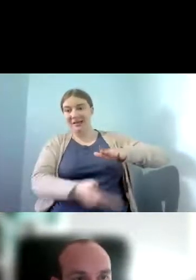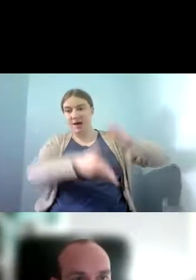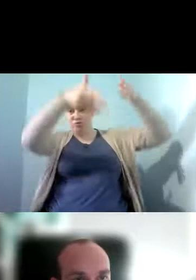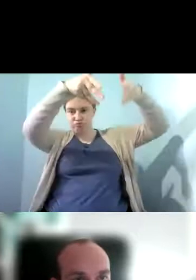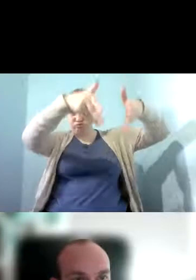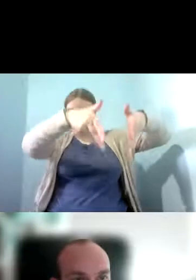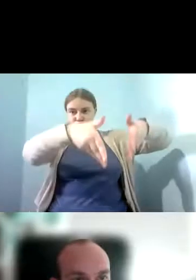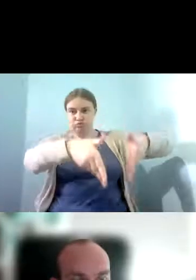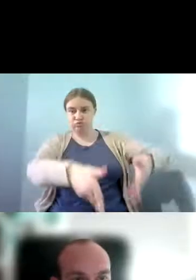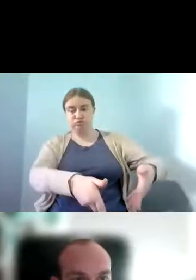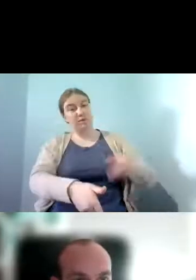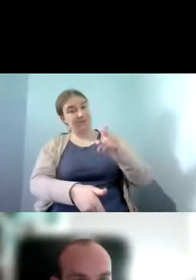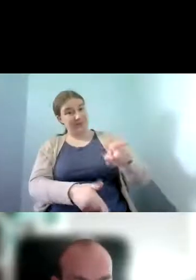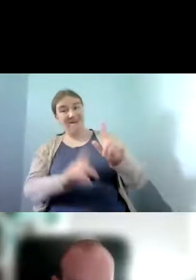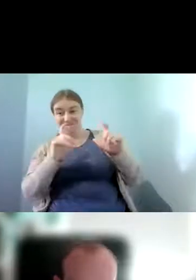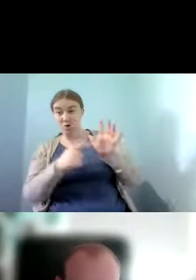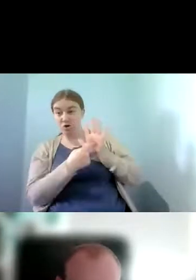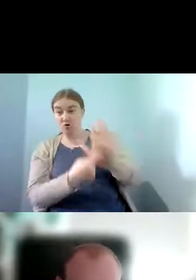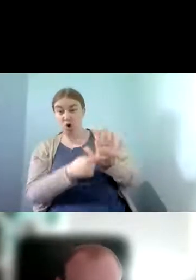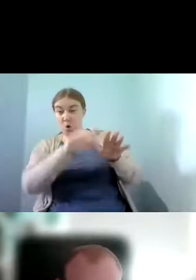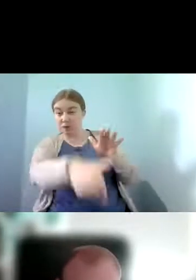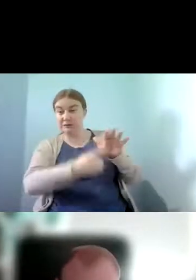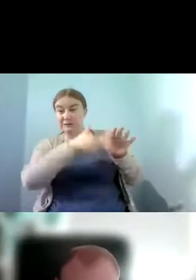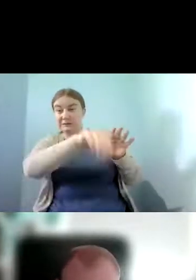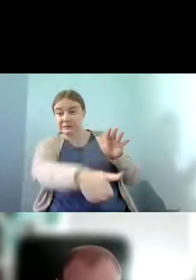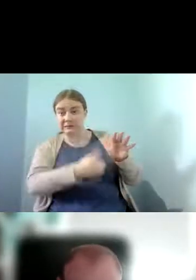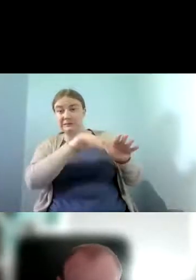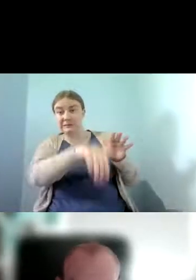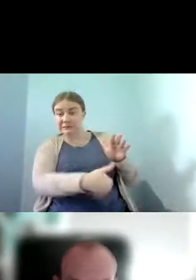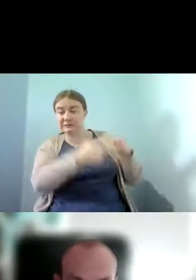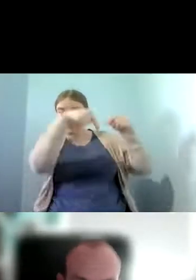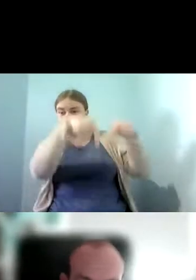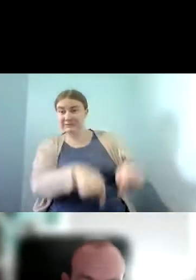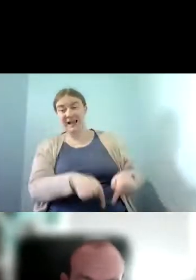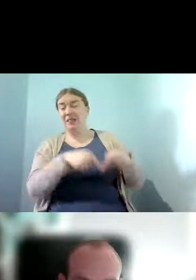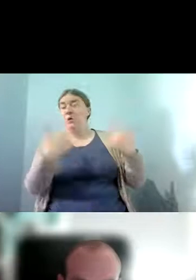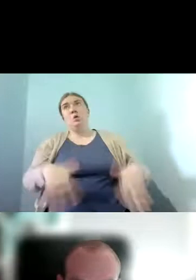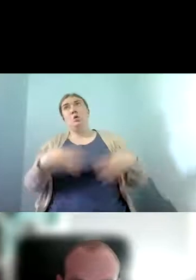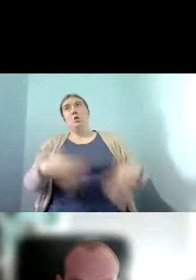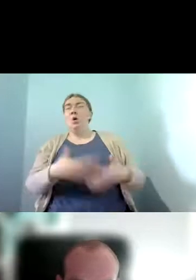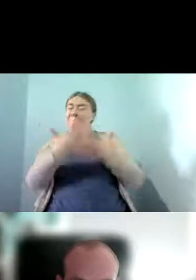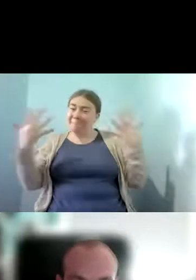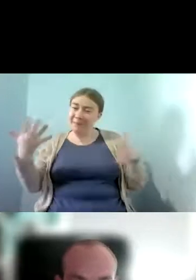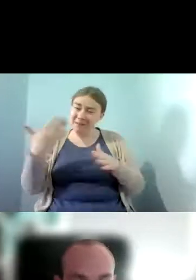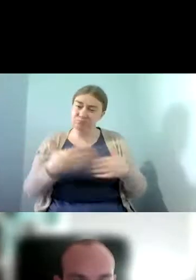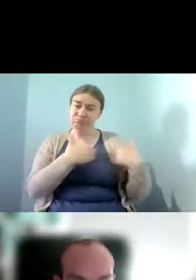sees uh shows us undertaking this and this was a massive undertaking with over 4 000 meters cubed